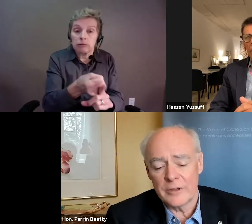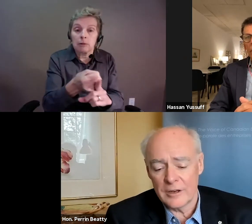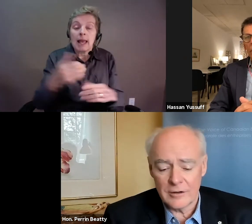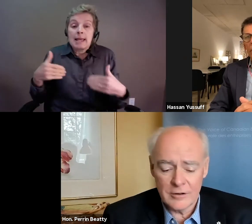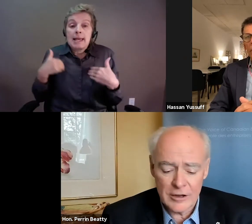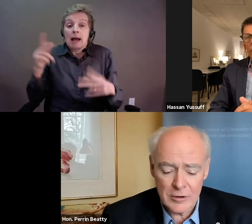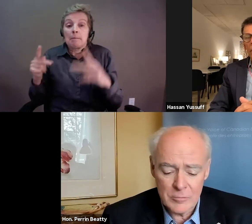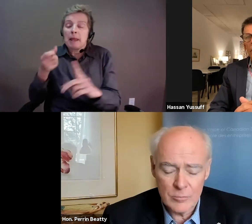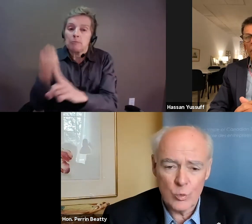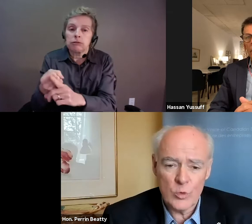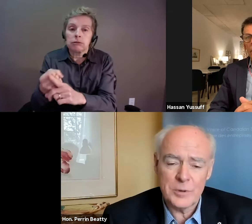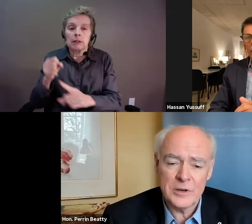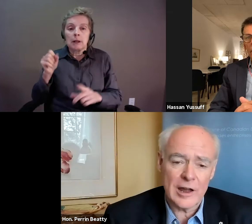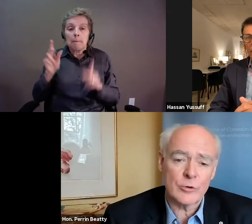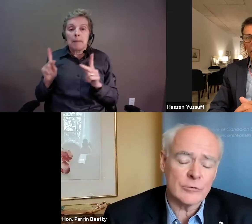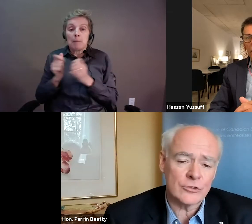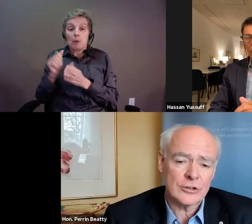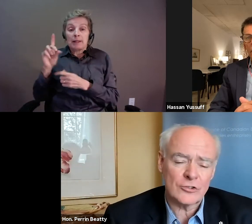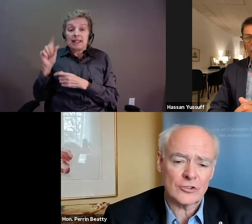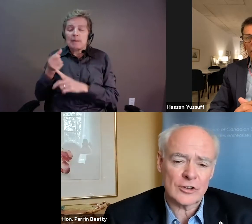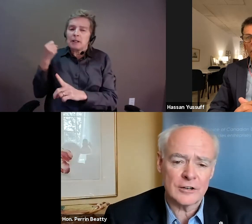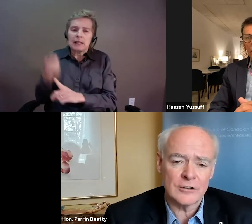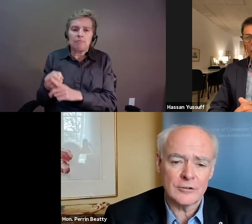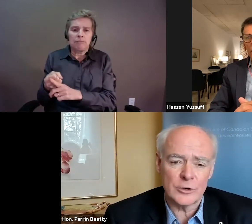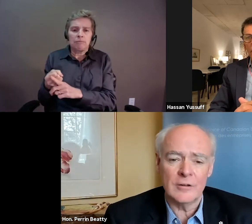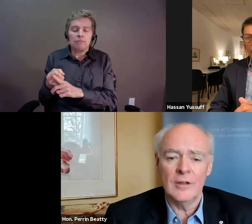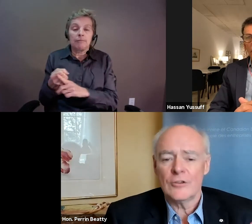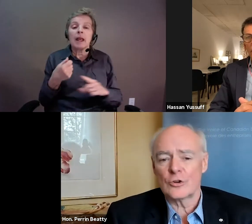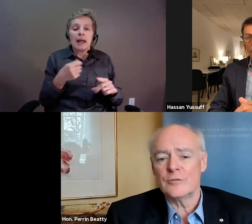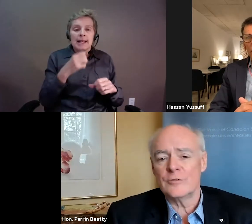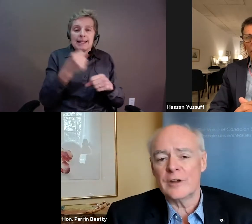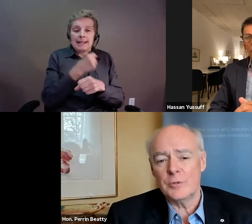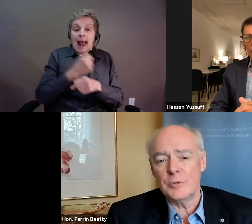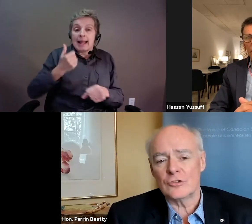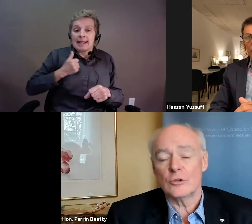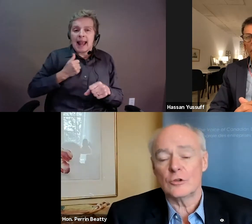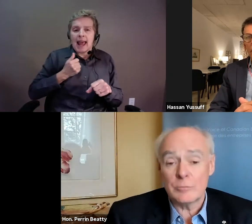well. And we've been collaborating with Statistics Canada and doing surveying of businesses to look at